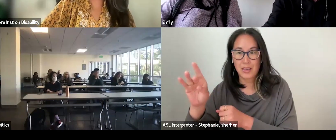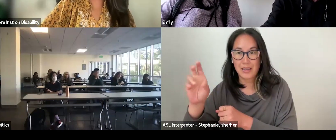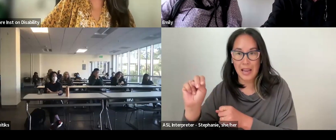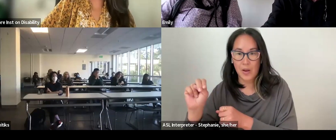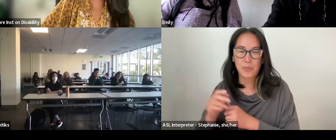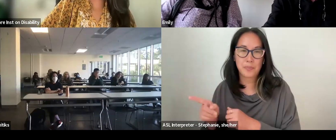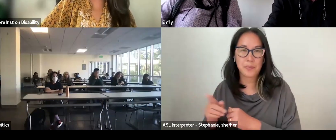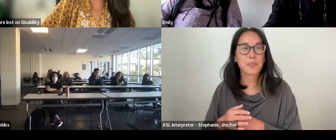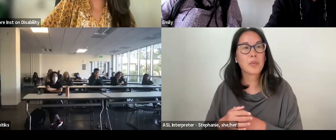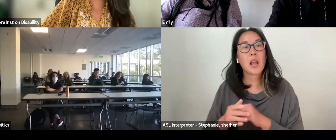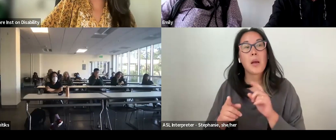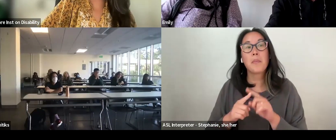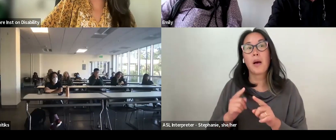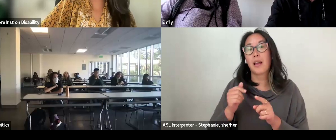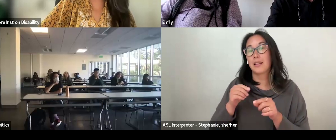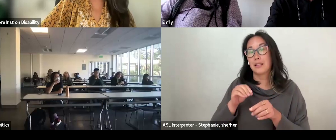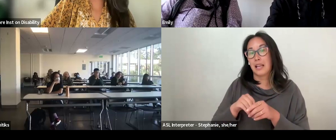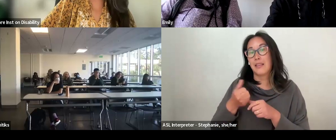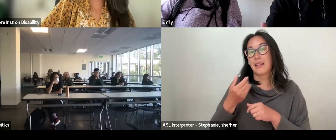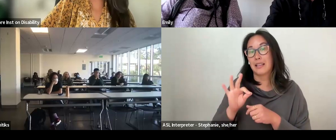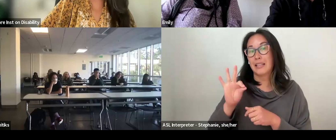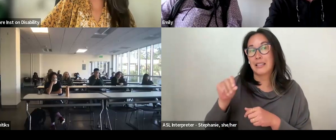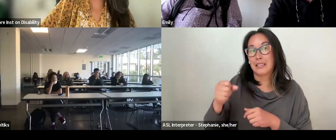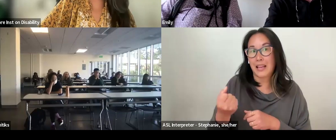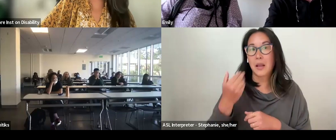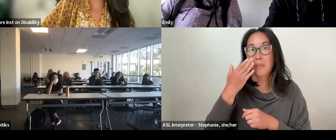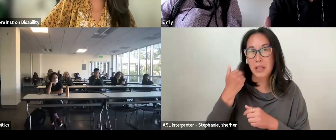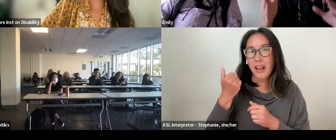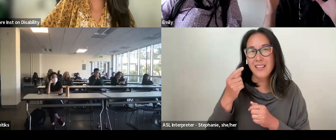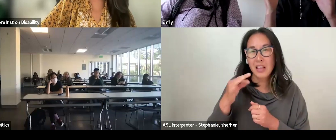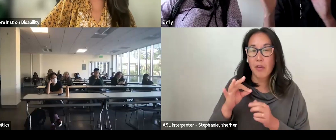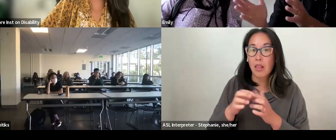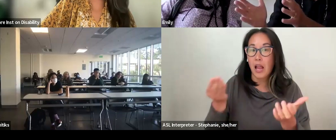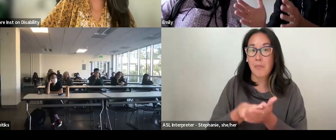from the Human Genome Project into academic health centers with a certain percentage